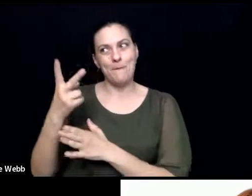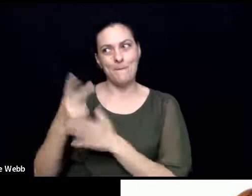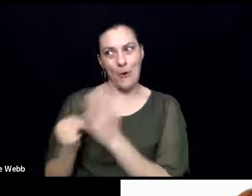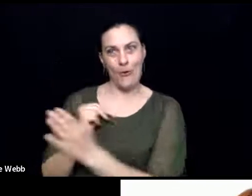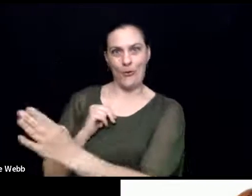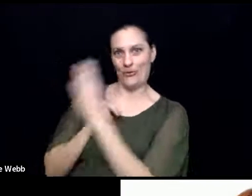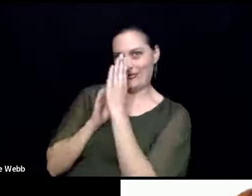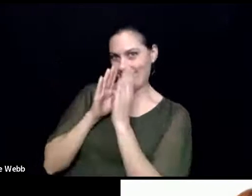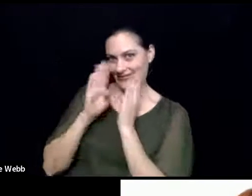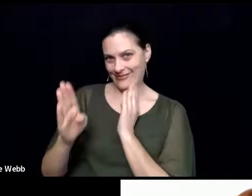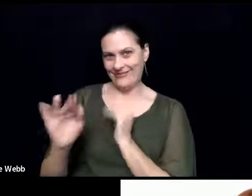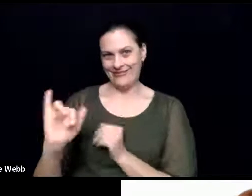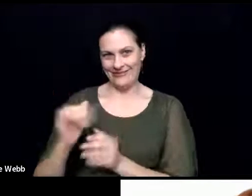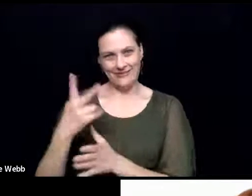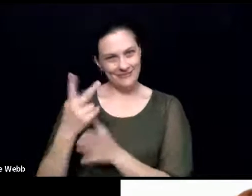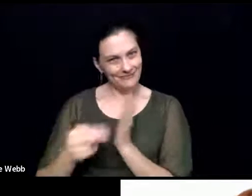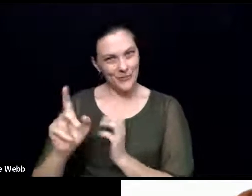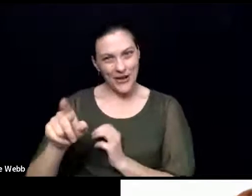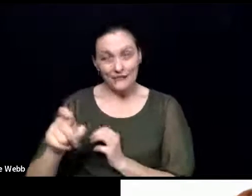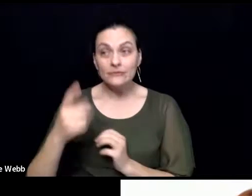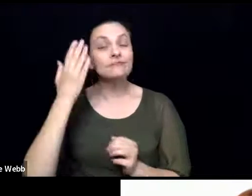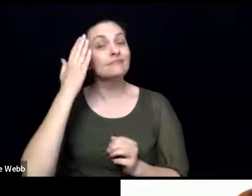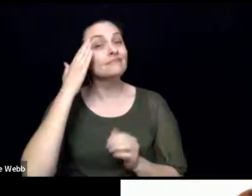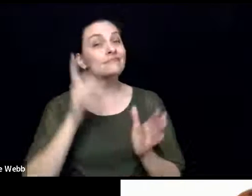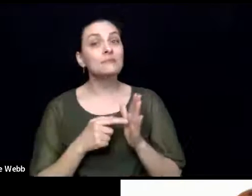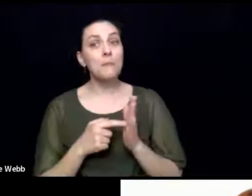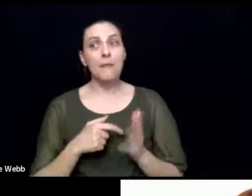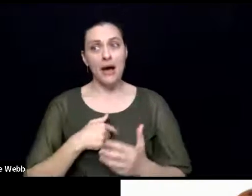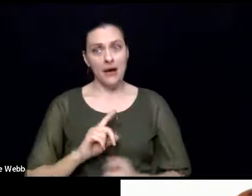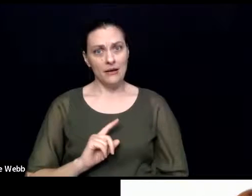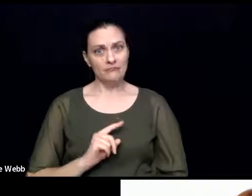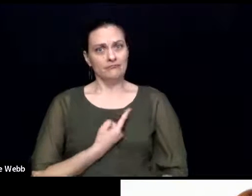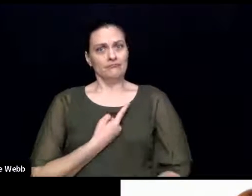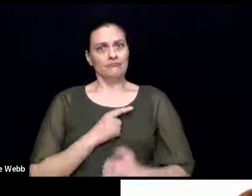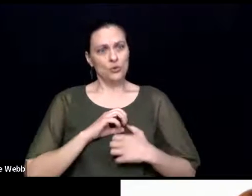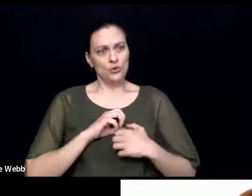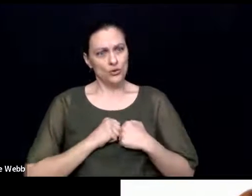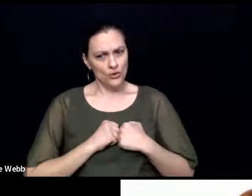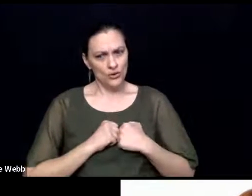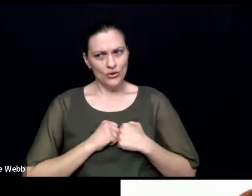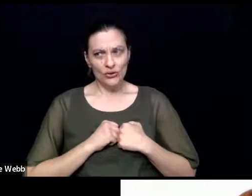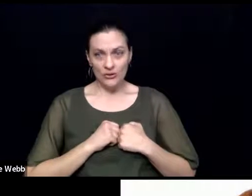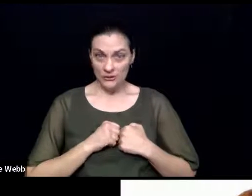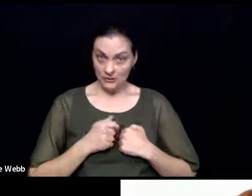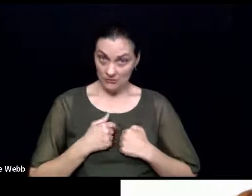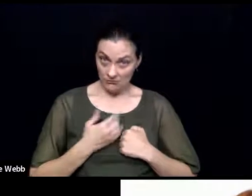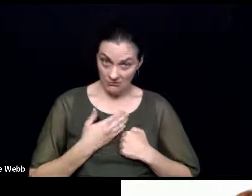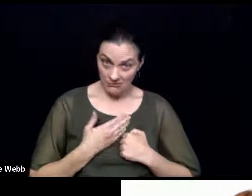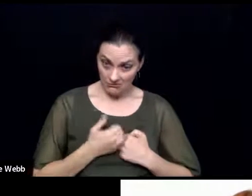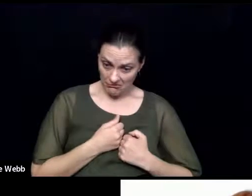people about ways I have been hurt, or you know. It is again coming back to being vulnerable.